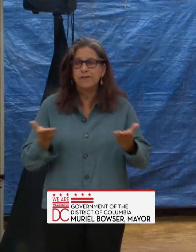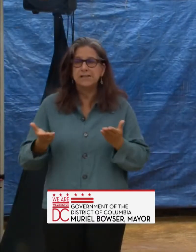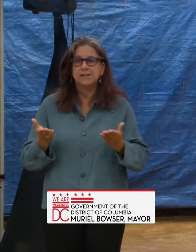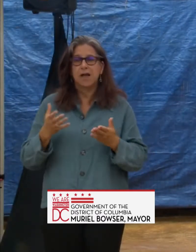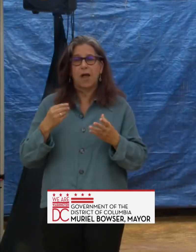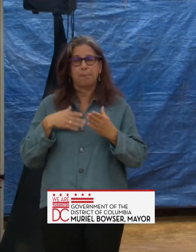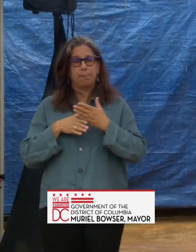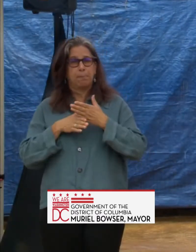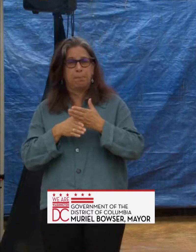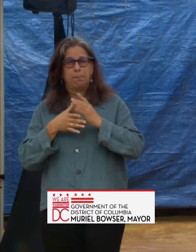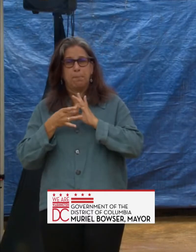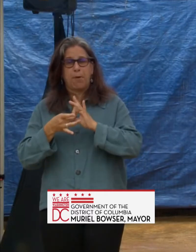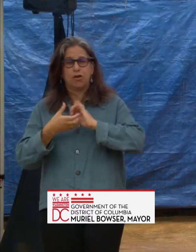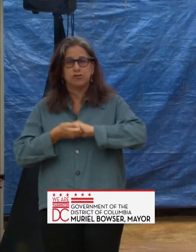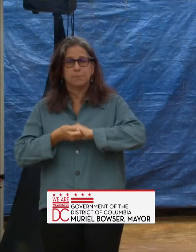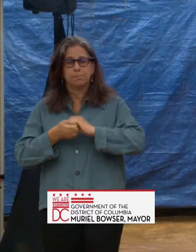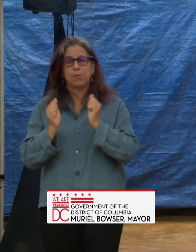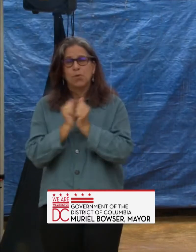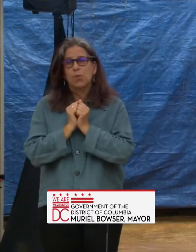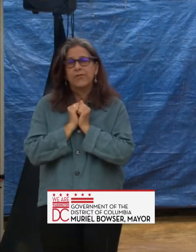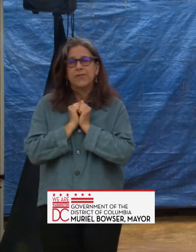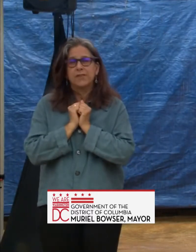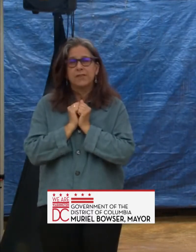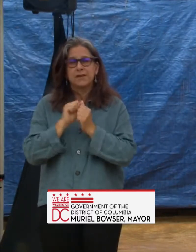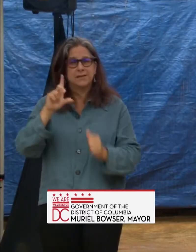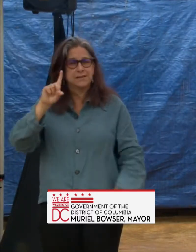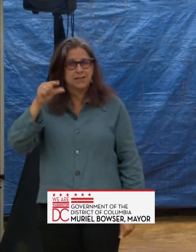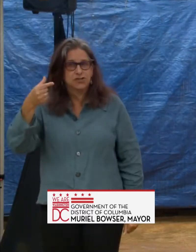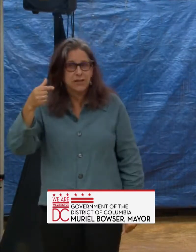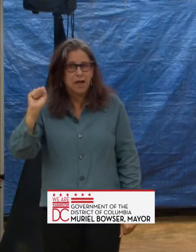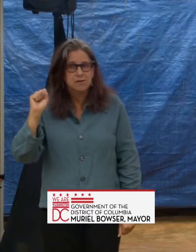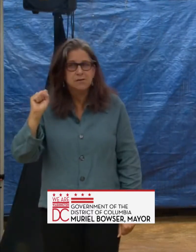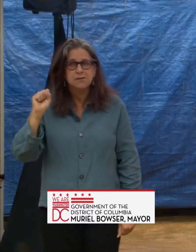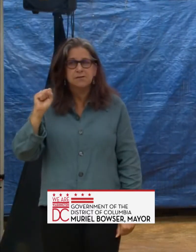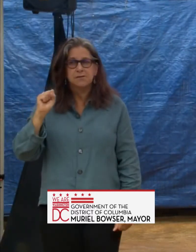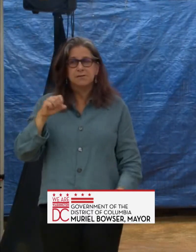OF GENERAL SERVICES. IN THESE VARIOUS WEEKLY MEETINGS THAT YOU HAVE BEEN HEARING ABOUT